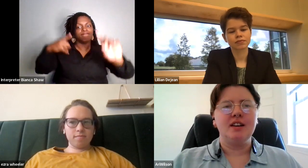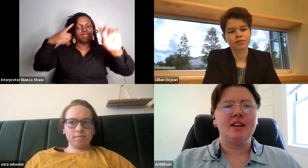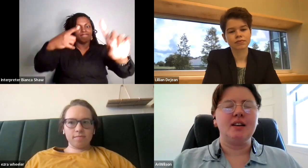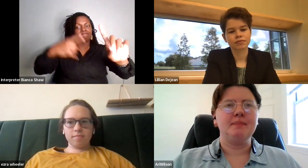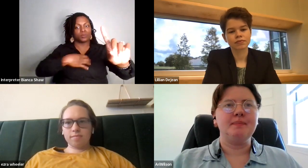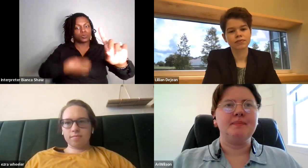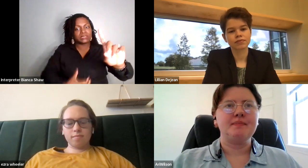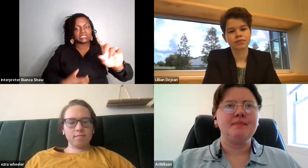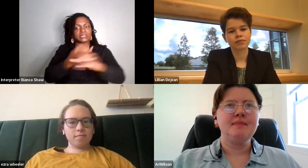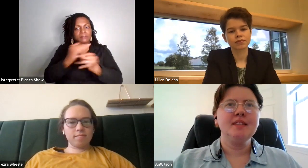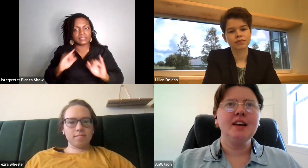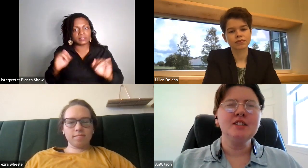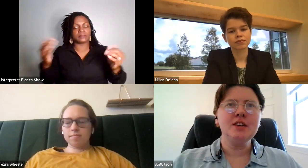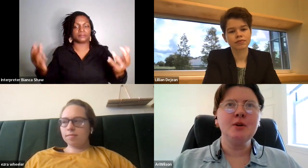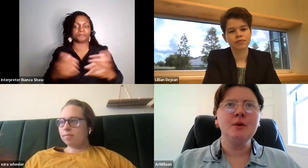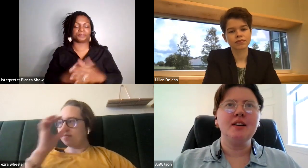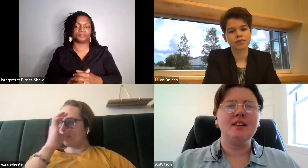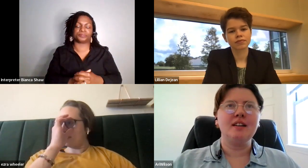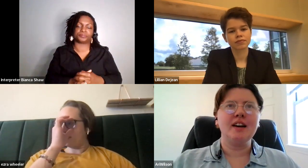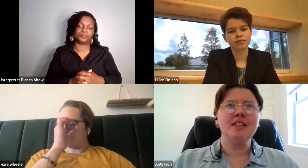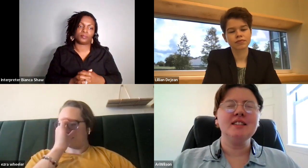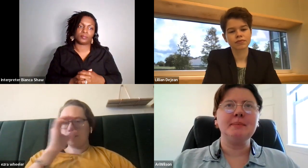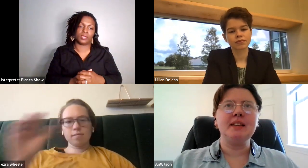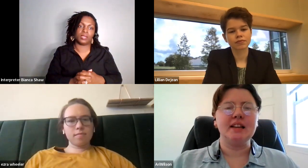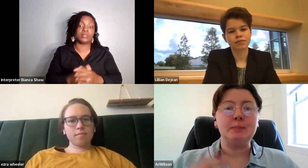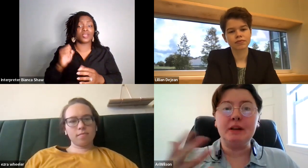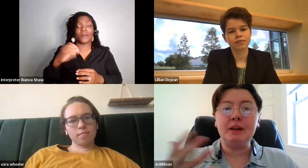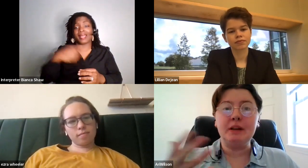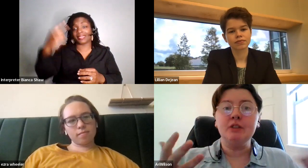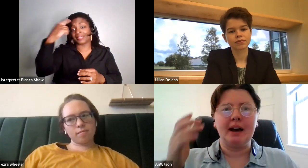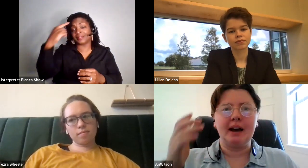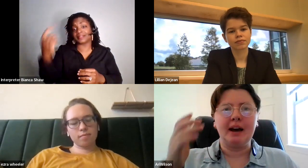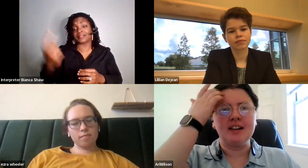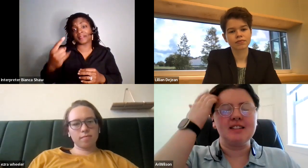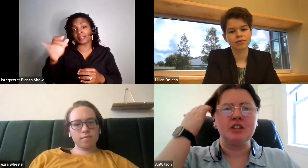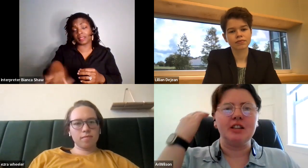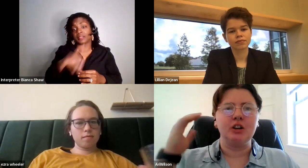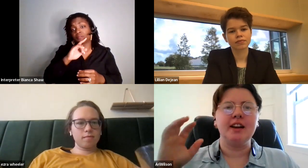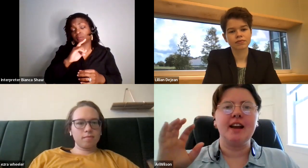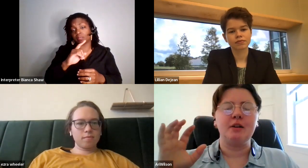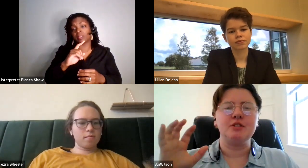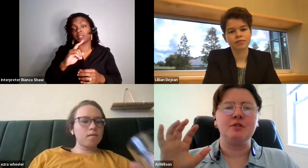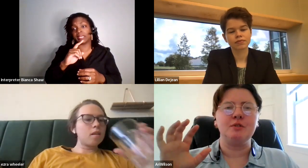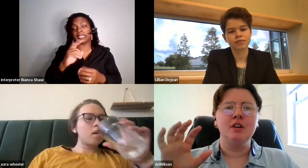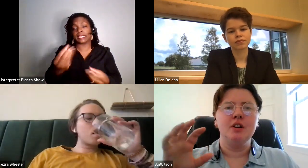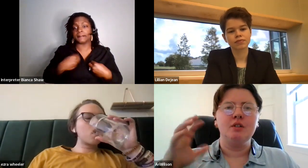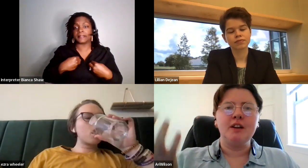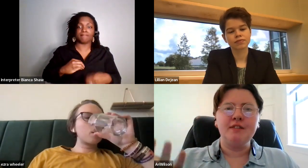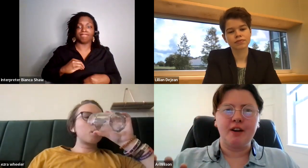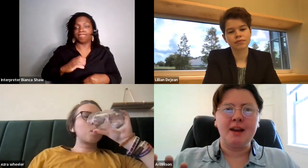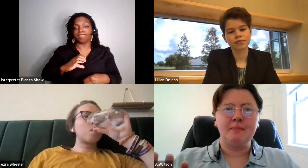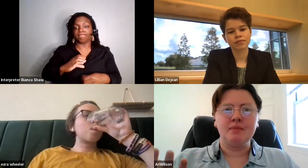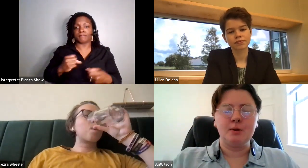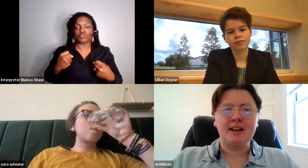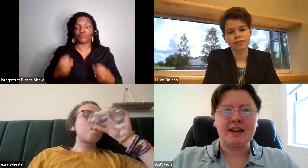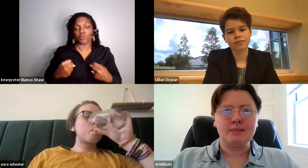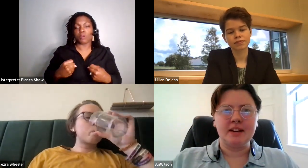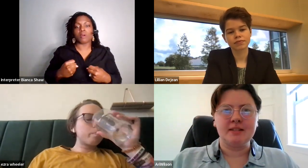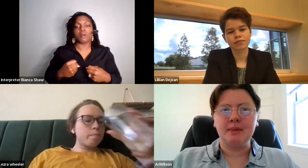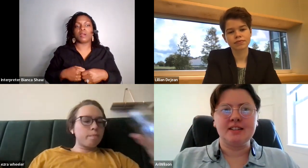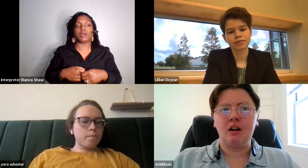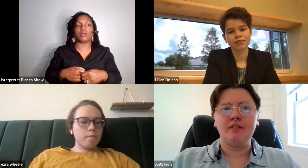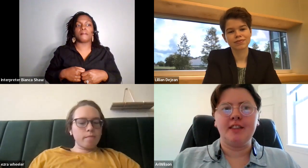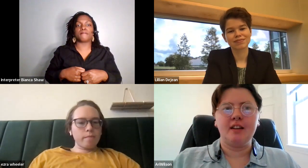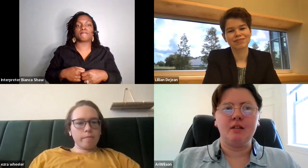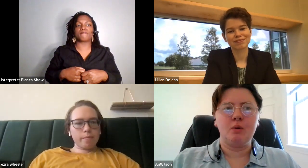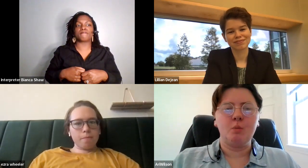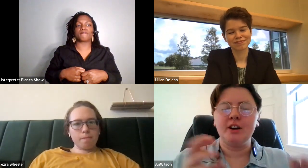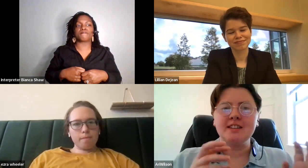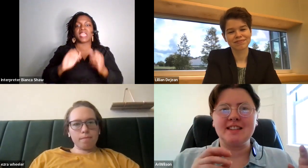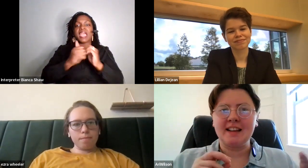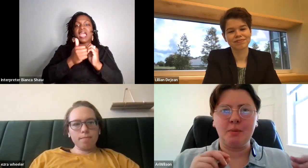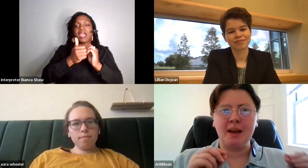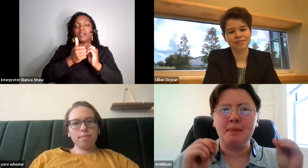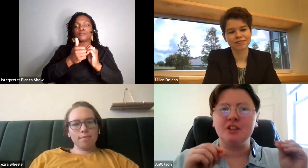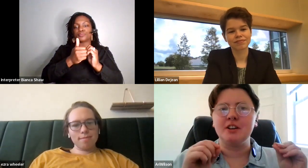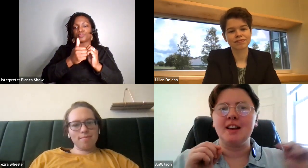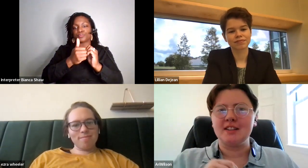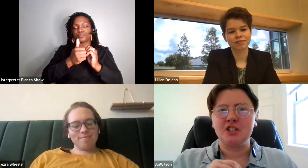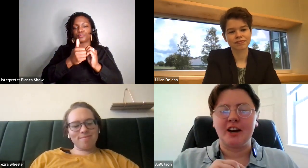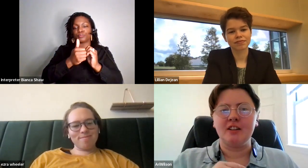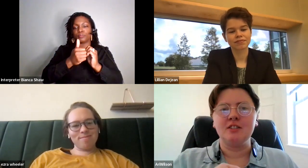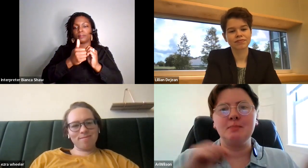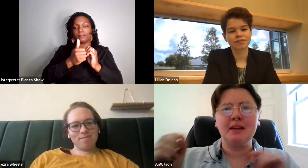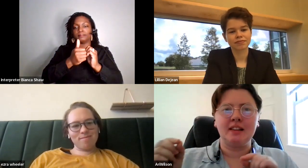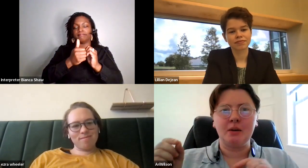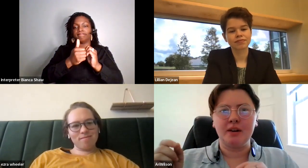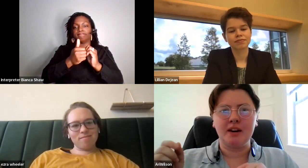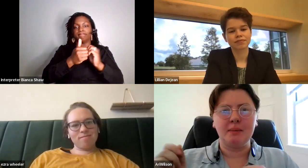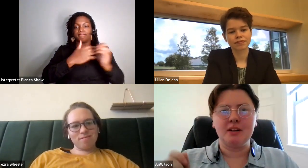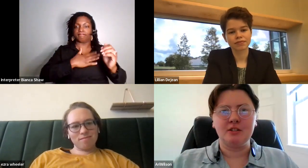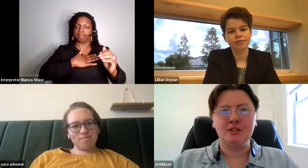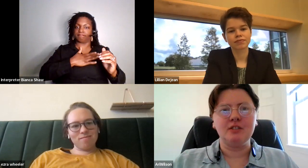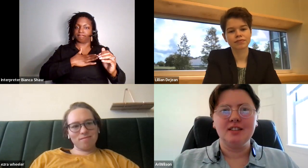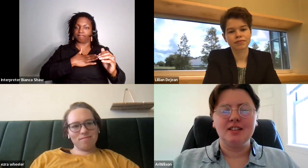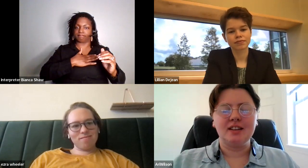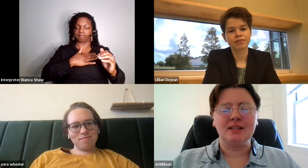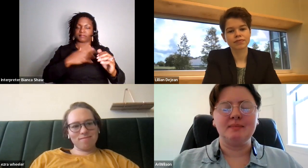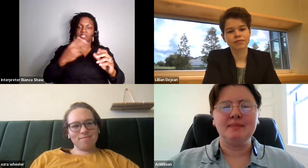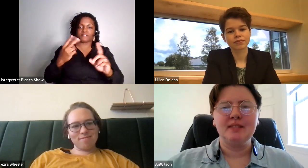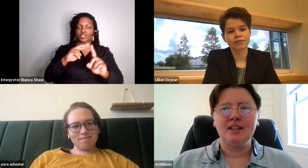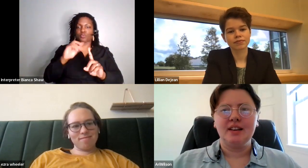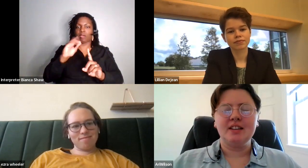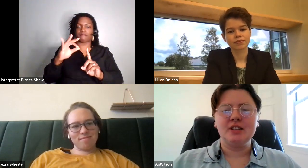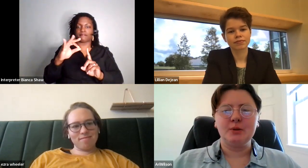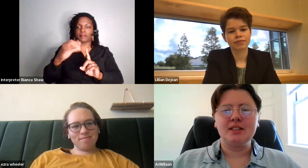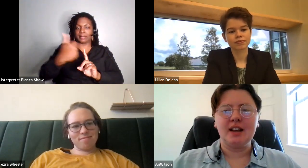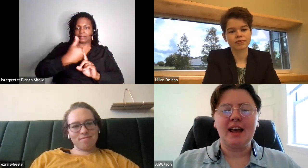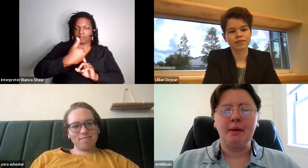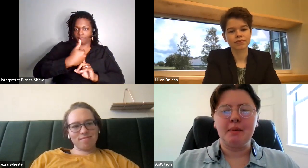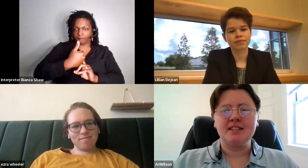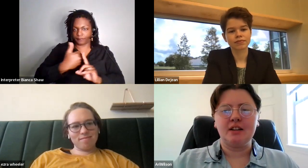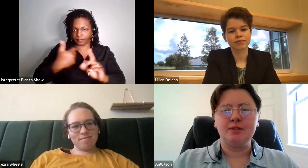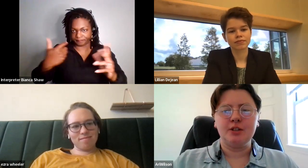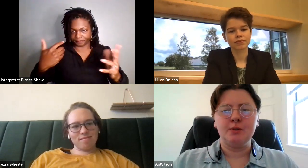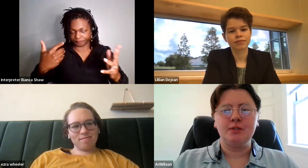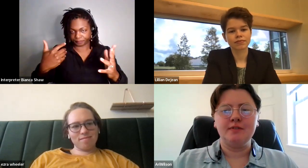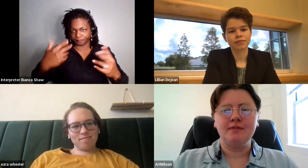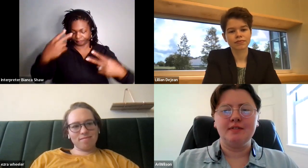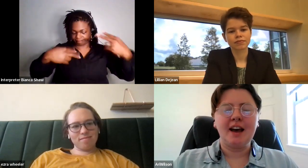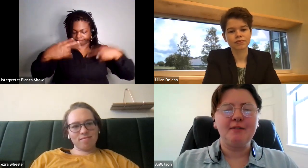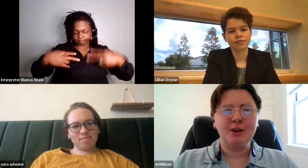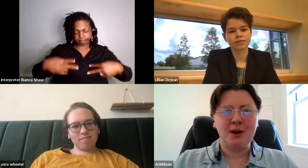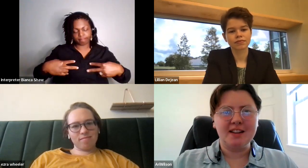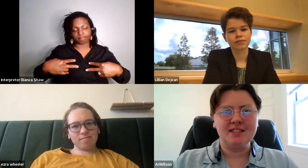And so I think something that has been really empowering is actually learning how to reframe those aspects of myself that weren't exactly what I picture as a child being like when i'm and so allowing myself to